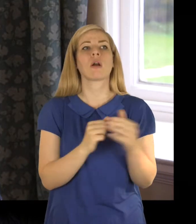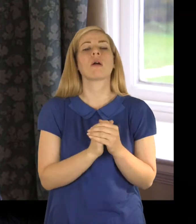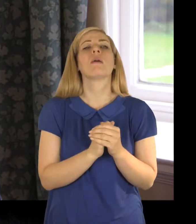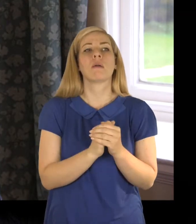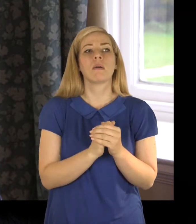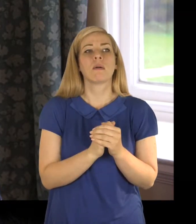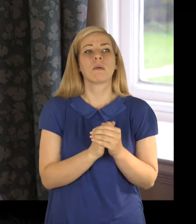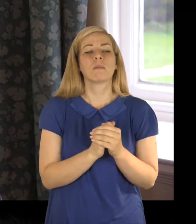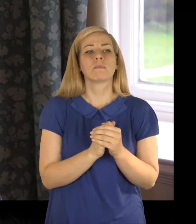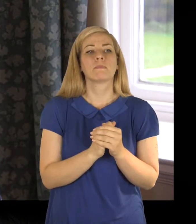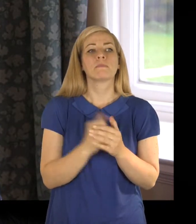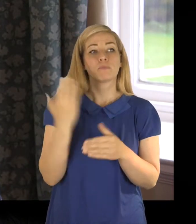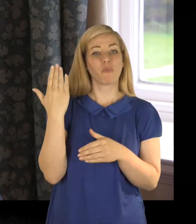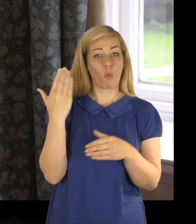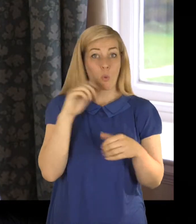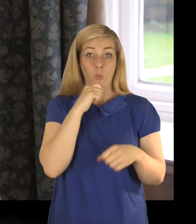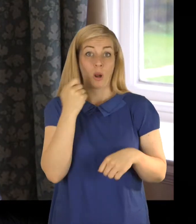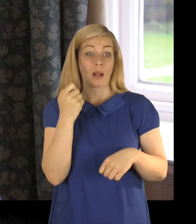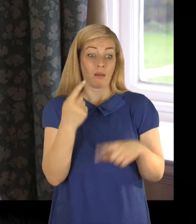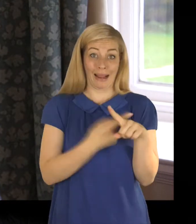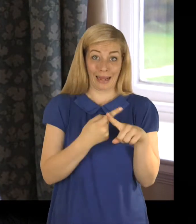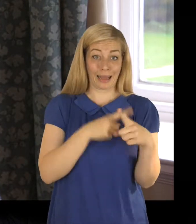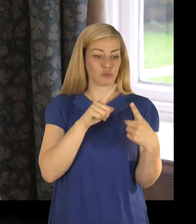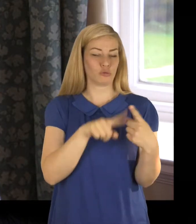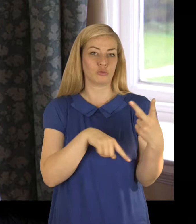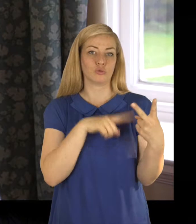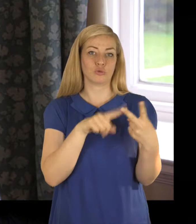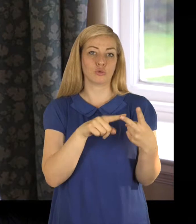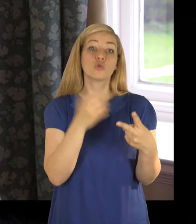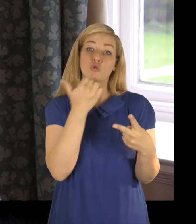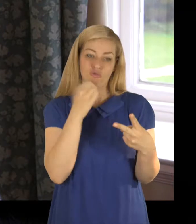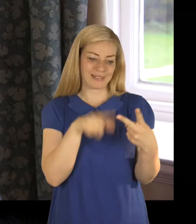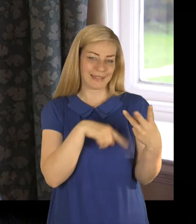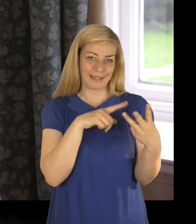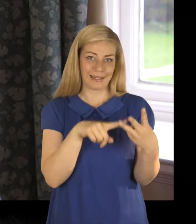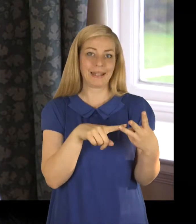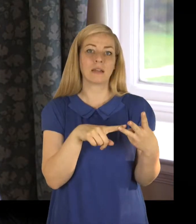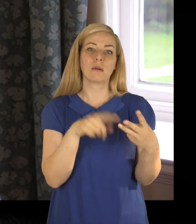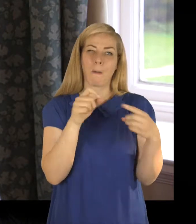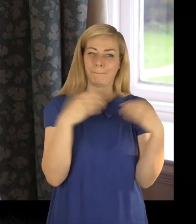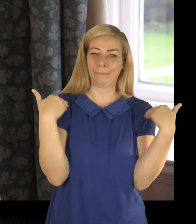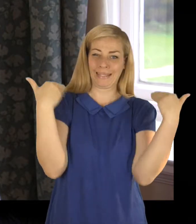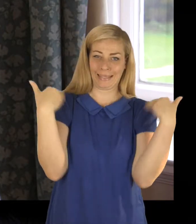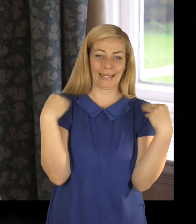numeracy, English, PE, going out on trips in the minibus and going on school holidays,